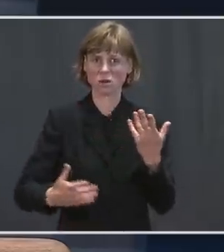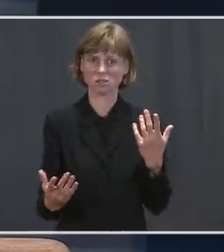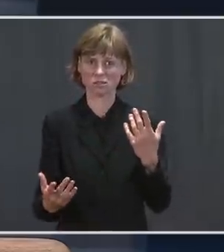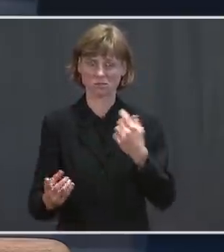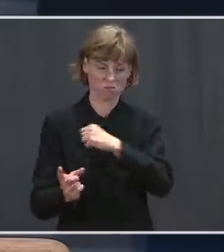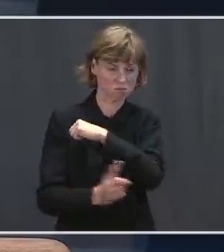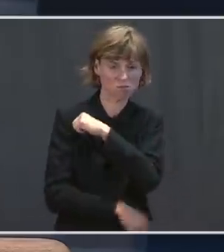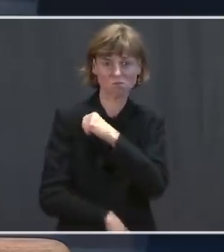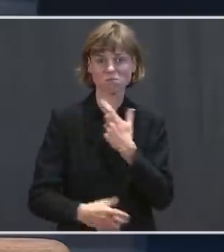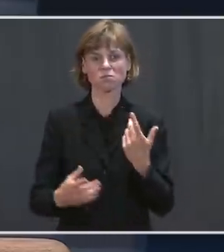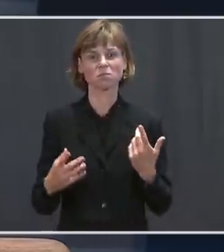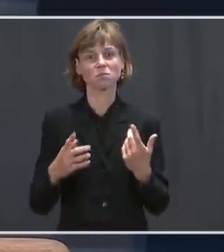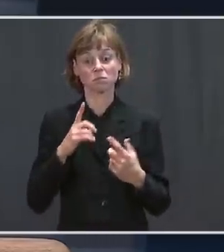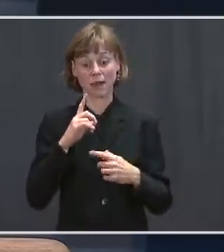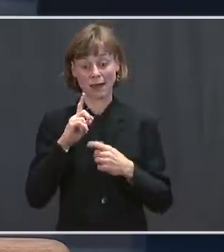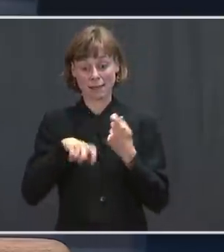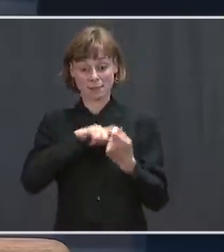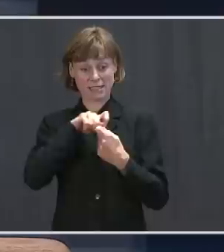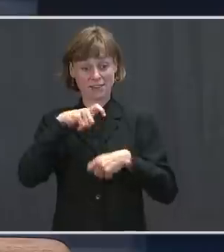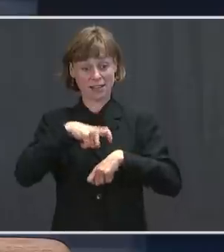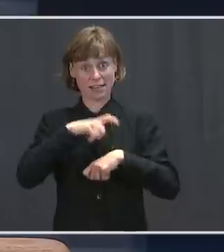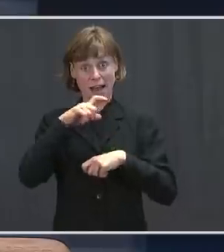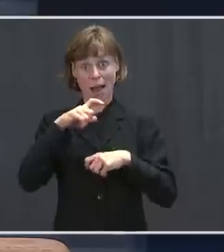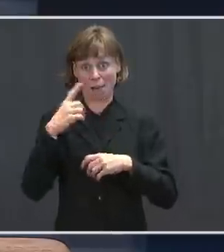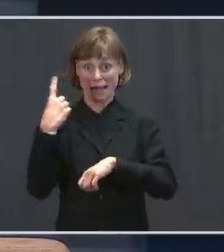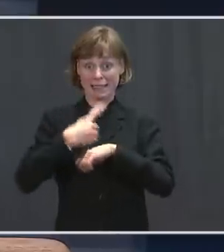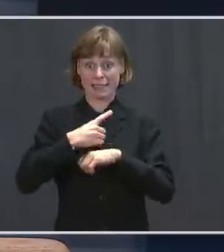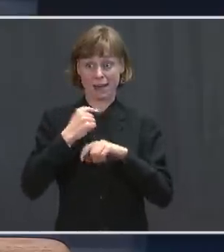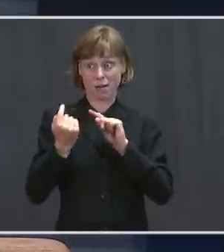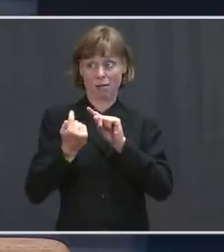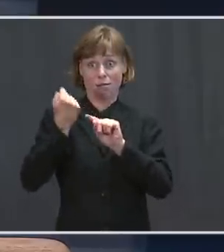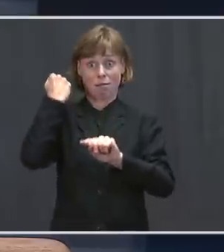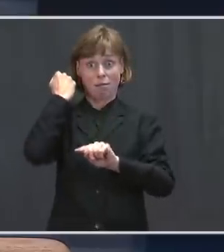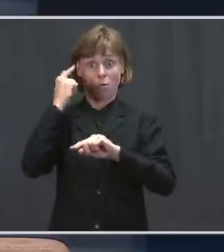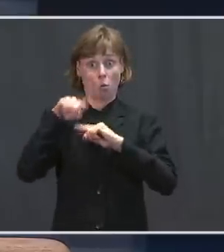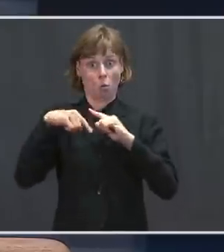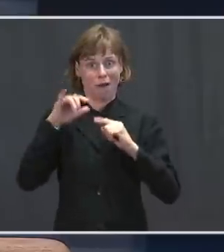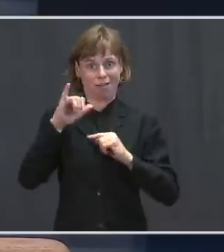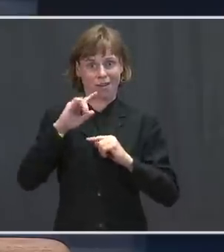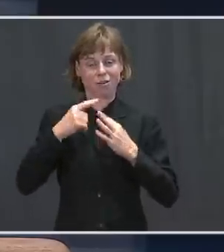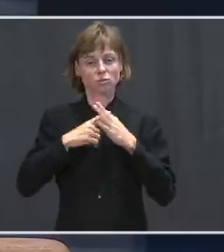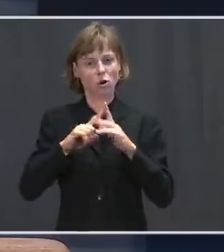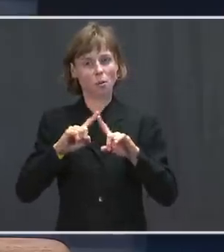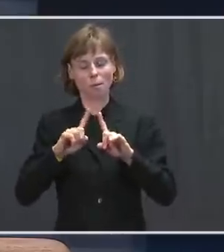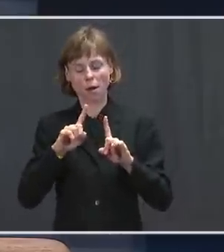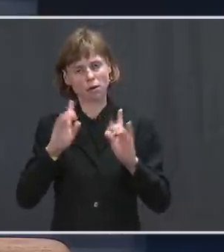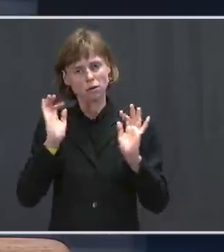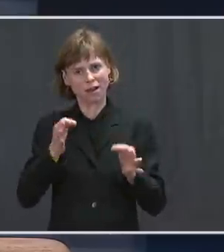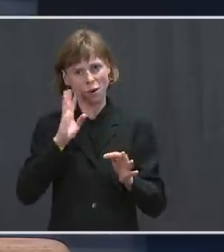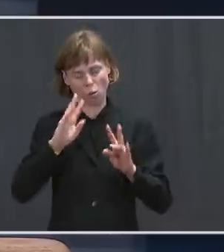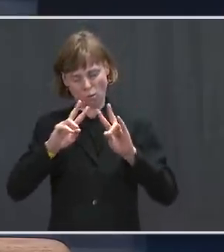from when that starts. And he certainly will look at actions undertaken during the Trump administration as attacks not on President Trump,